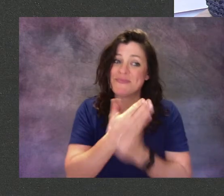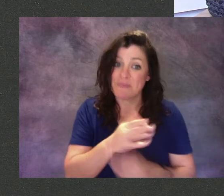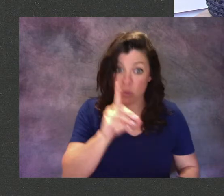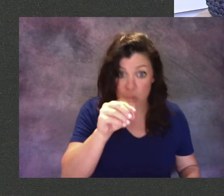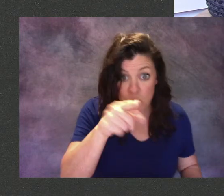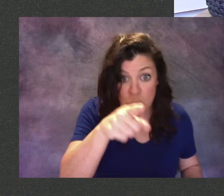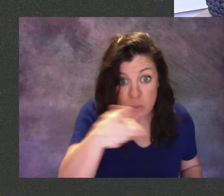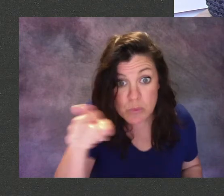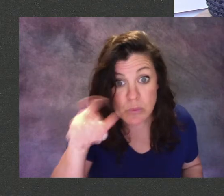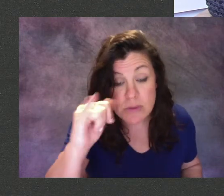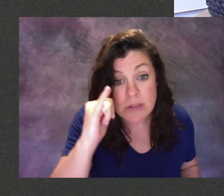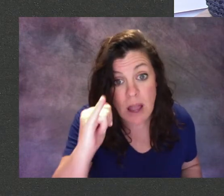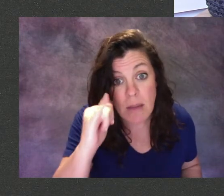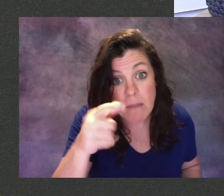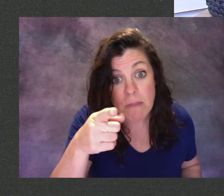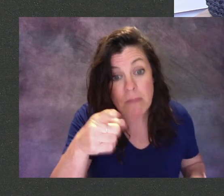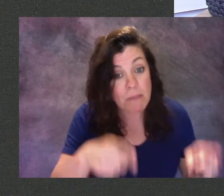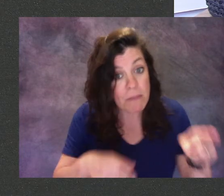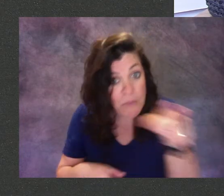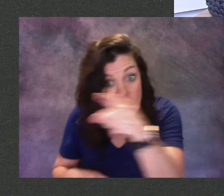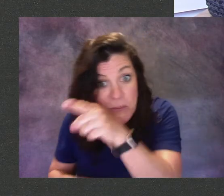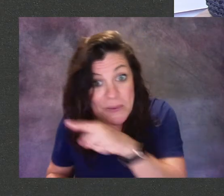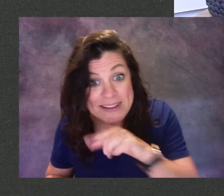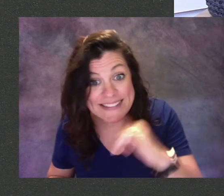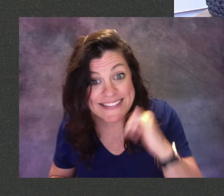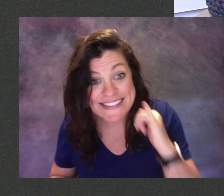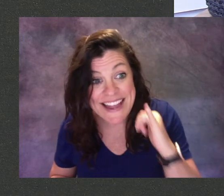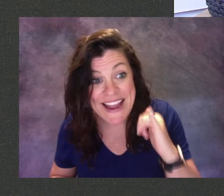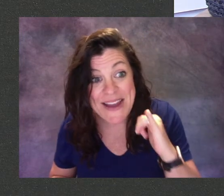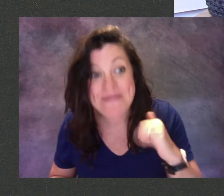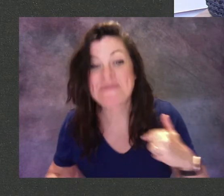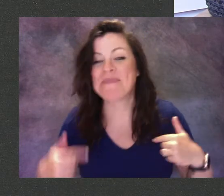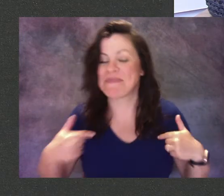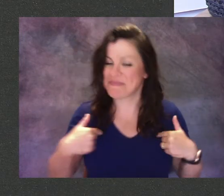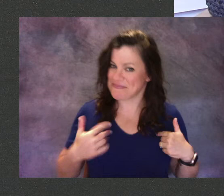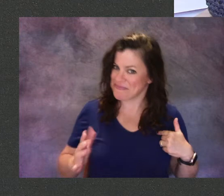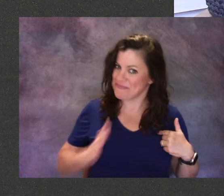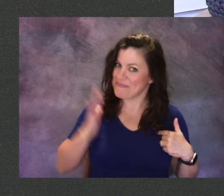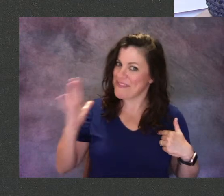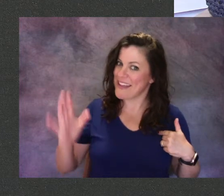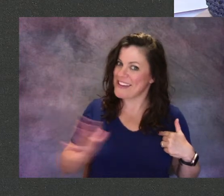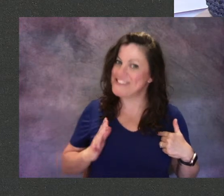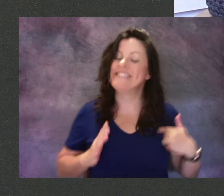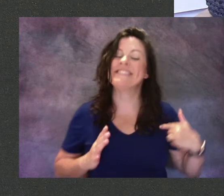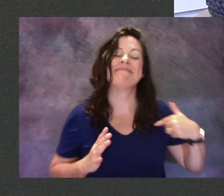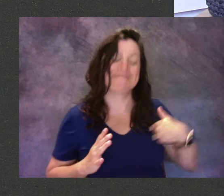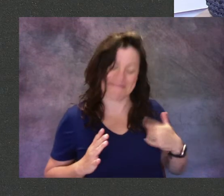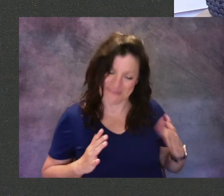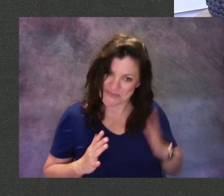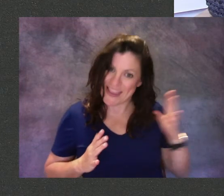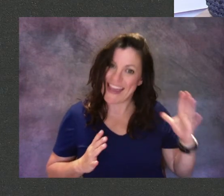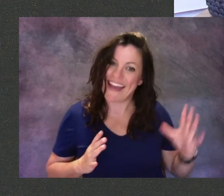Do you I use manners, I use manners